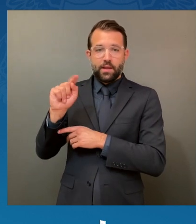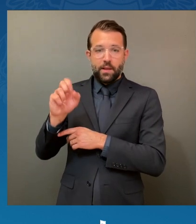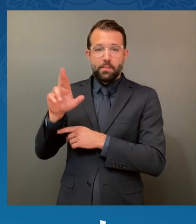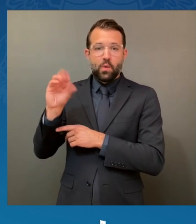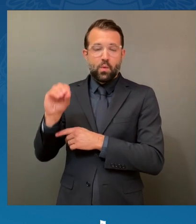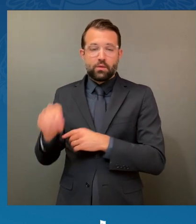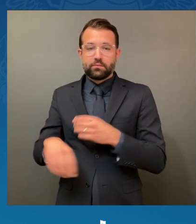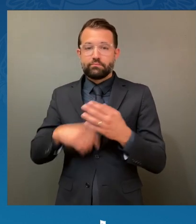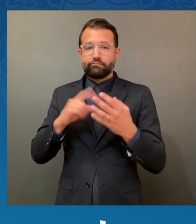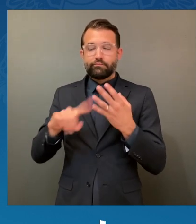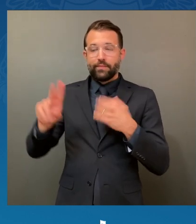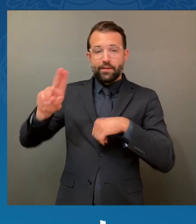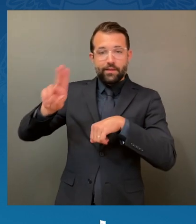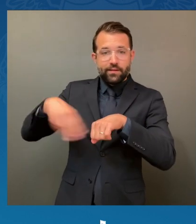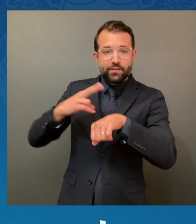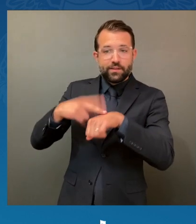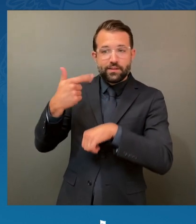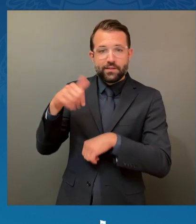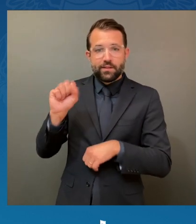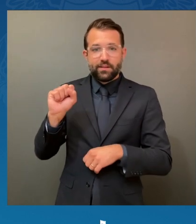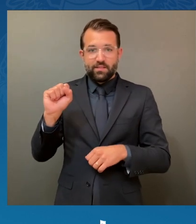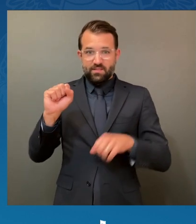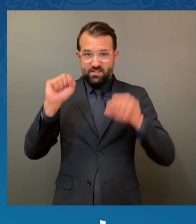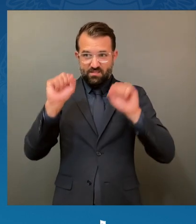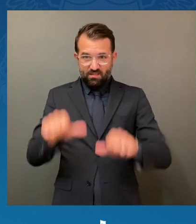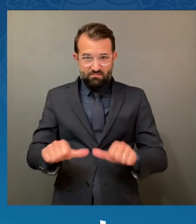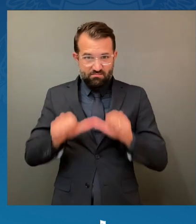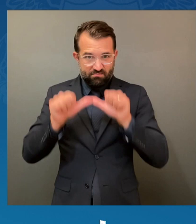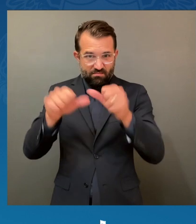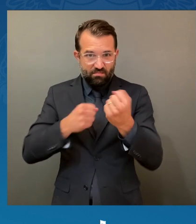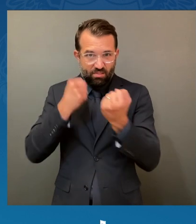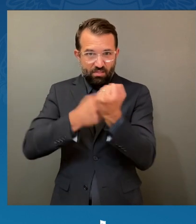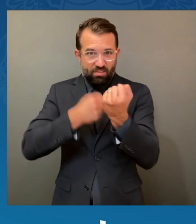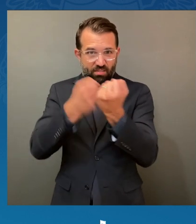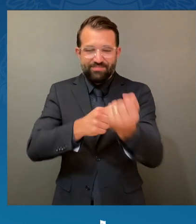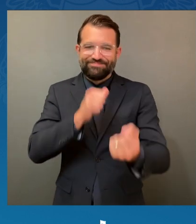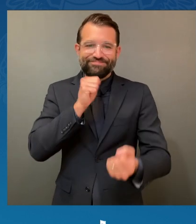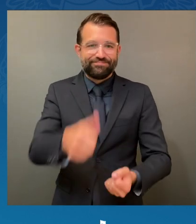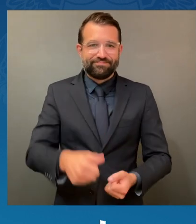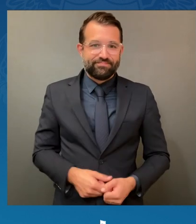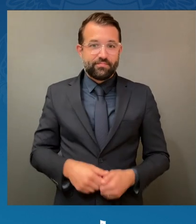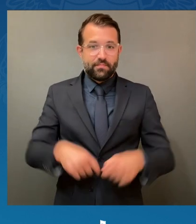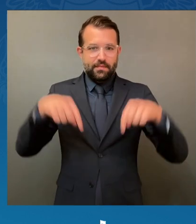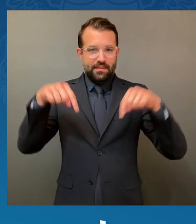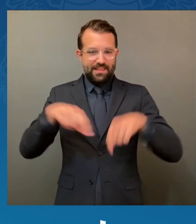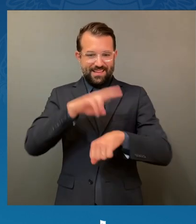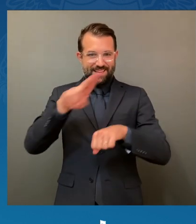And so, our administration has invested billions of dollars to boost clean energy production.